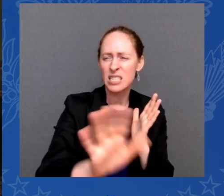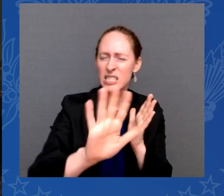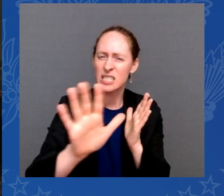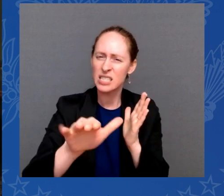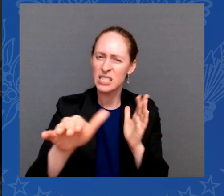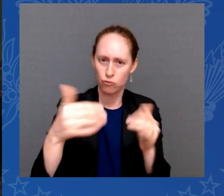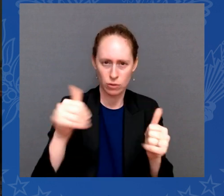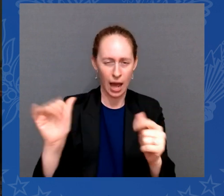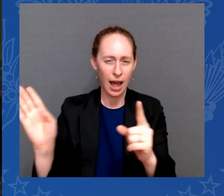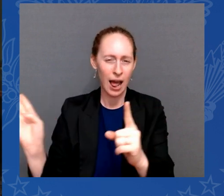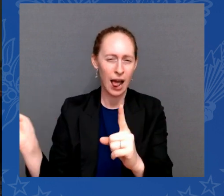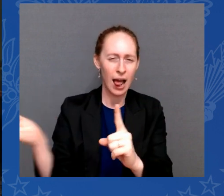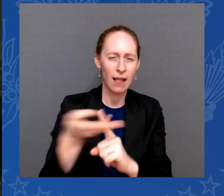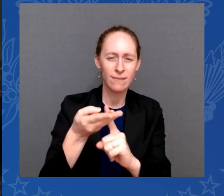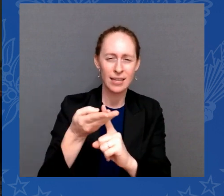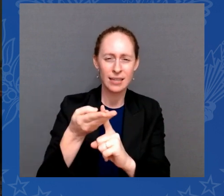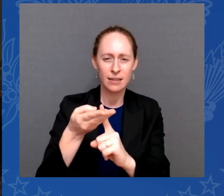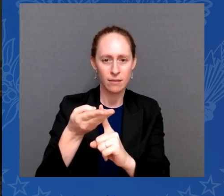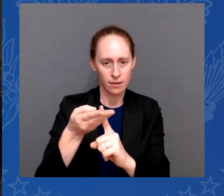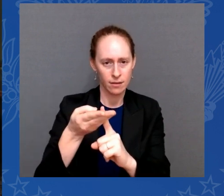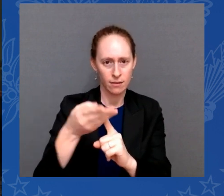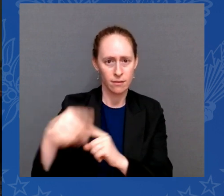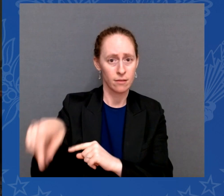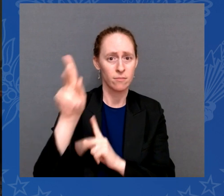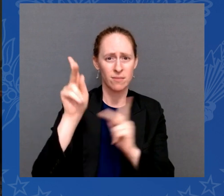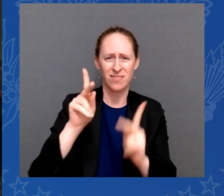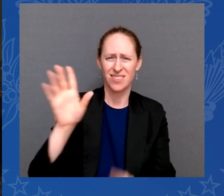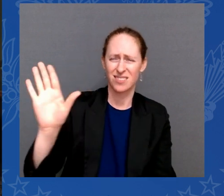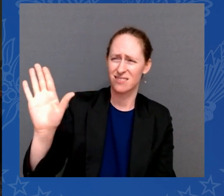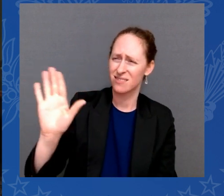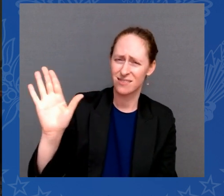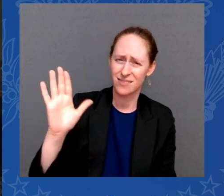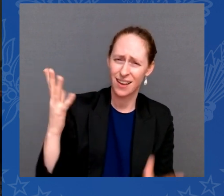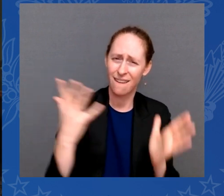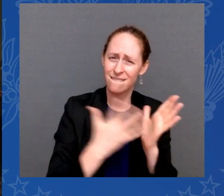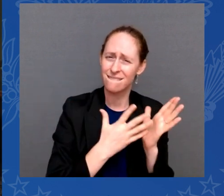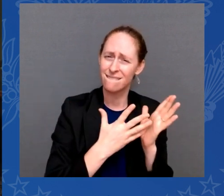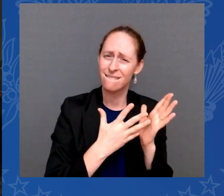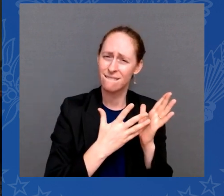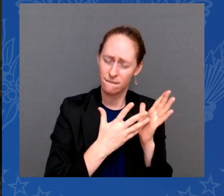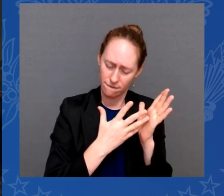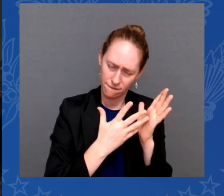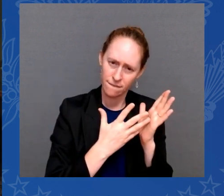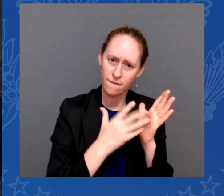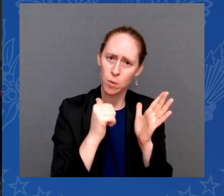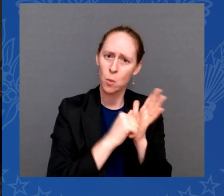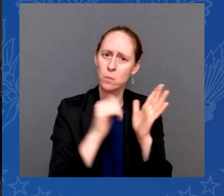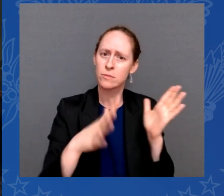with the fundamental rights of women. And the voters of Kansas sent a powerful signal that this fall,